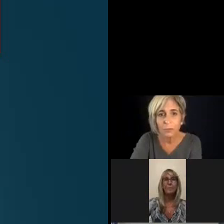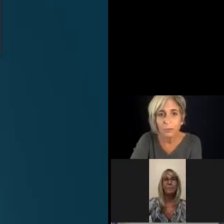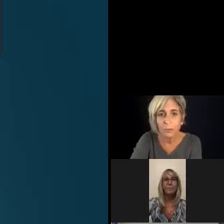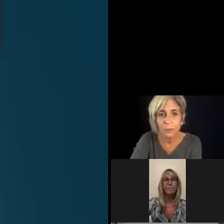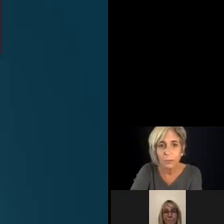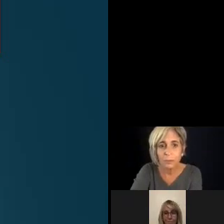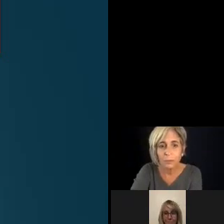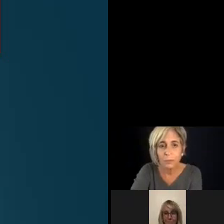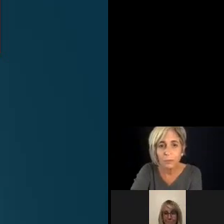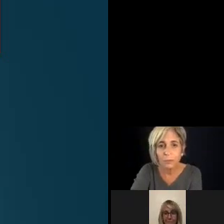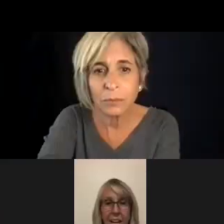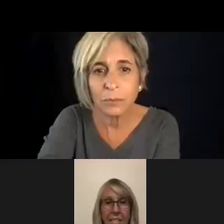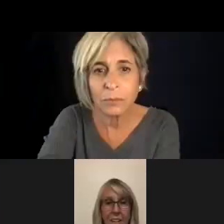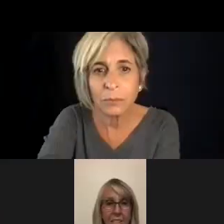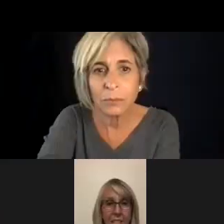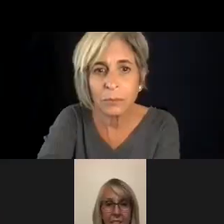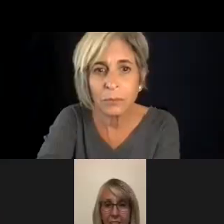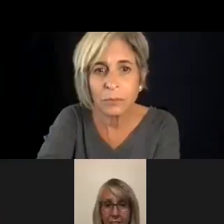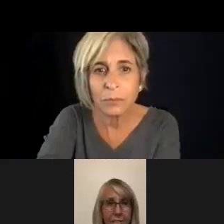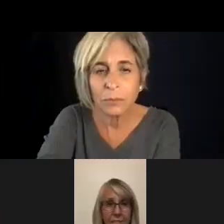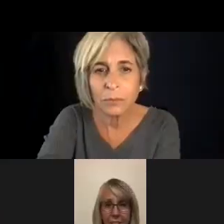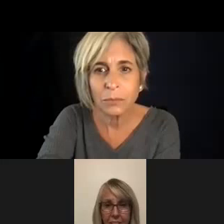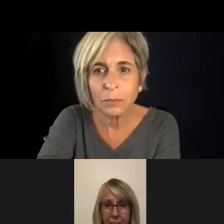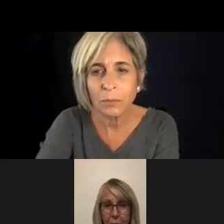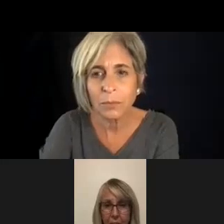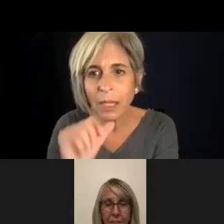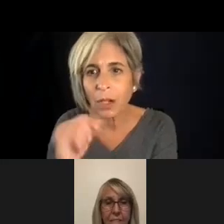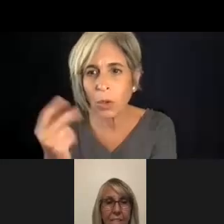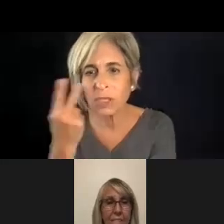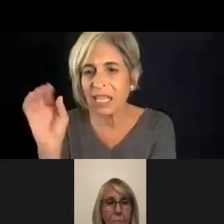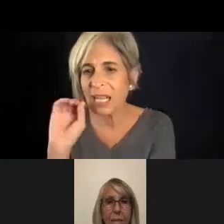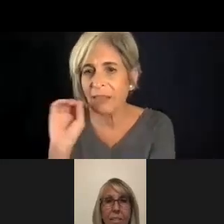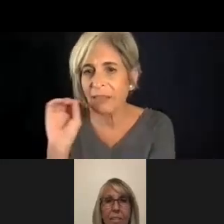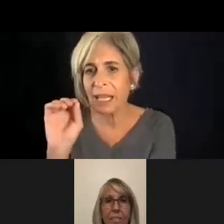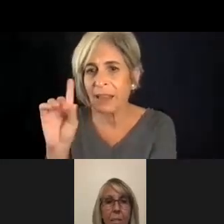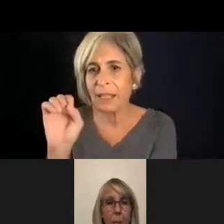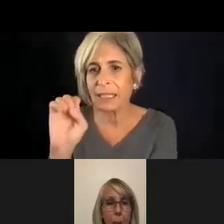I did not see anything, Elizabeth, this is Debbie.